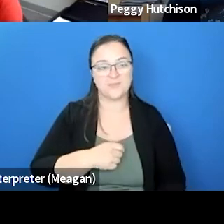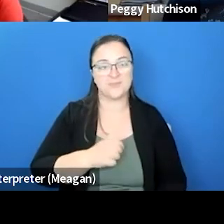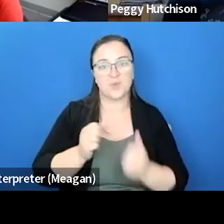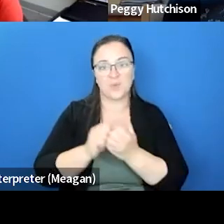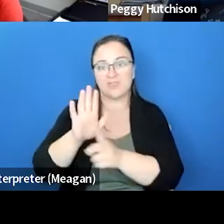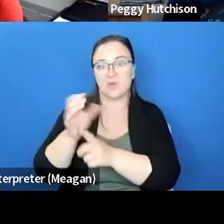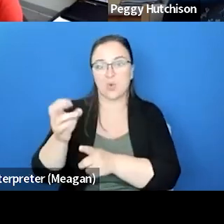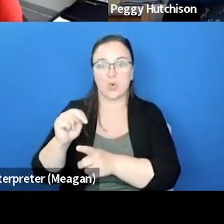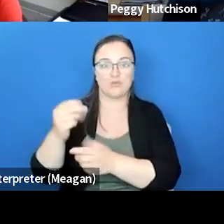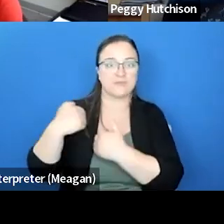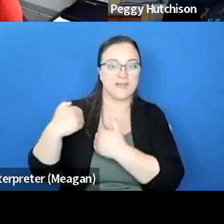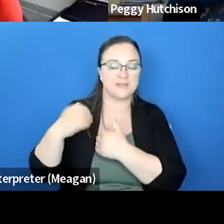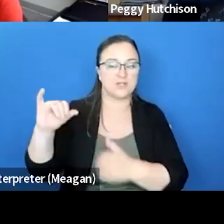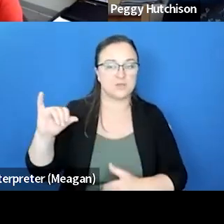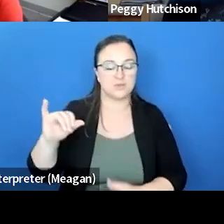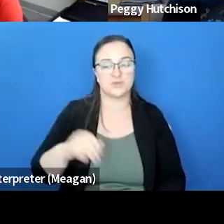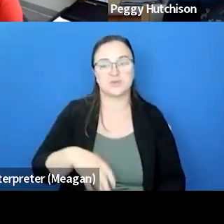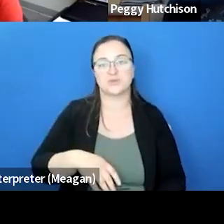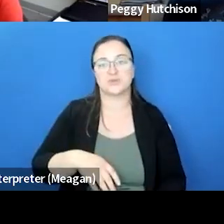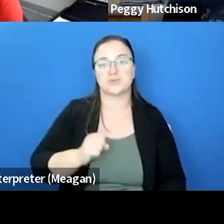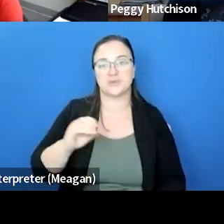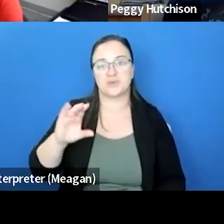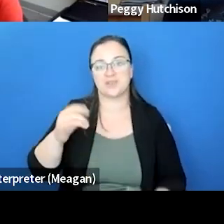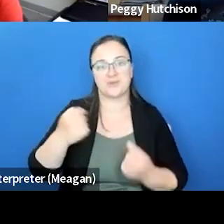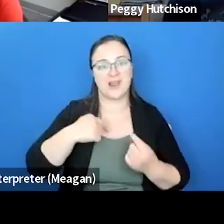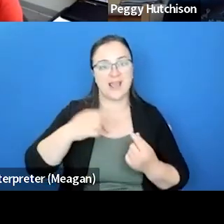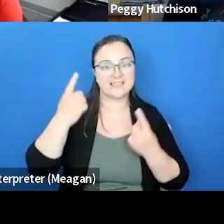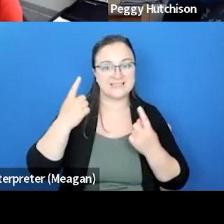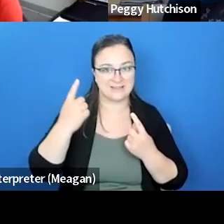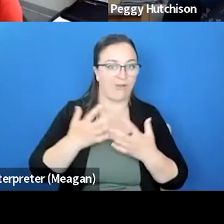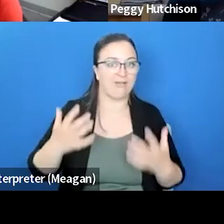responsibilities is what I take into consideration a lot.